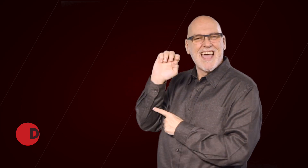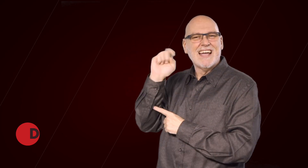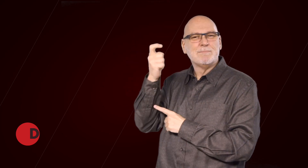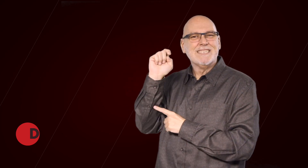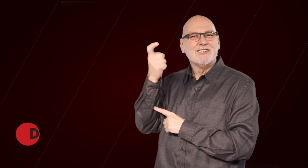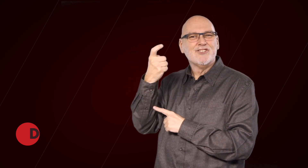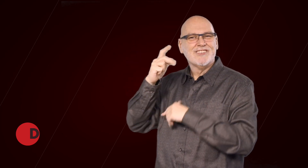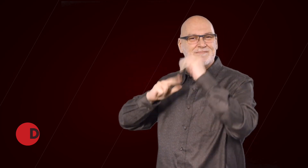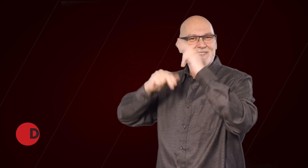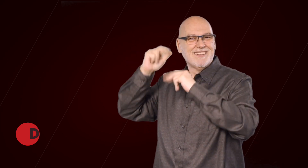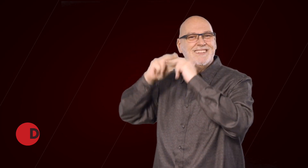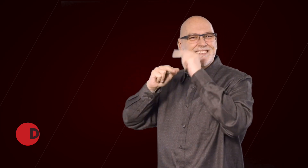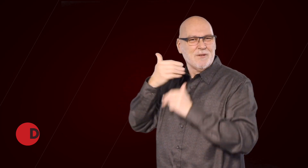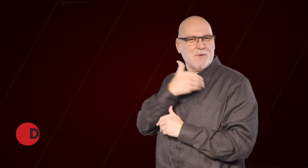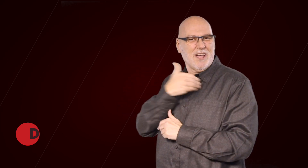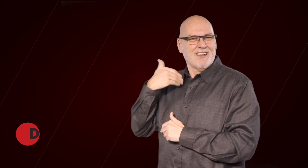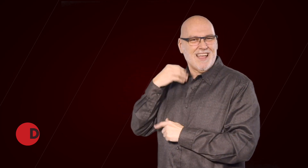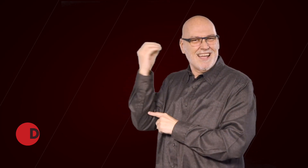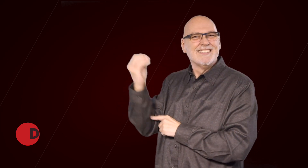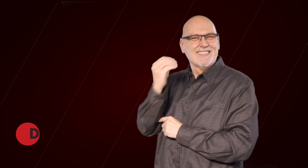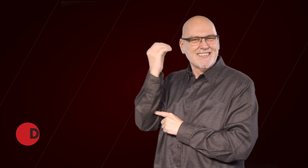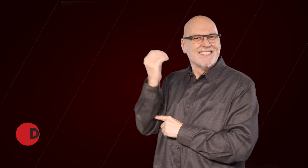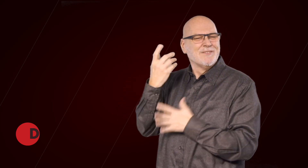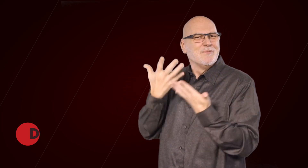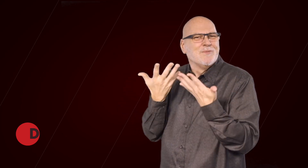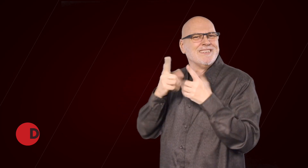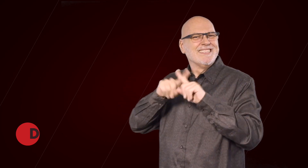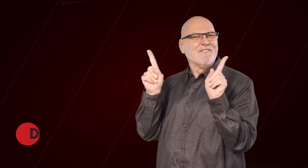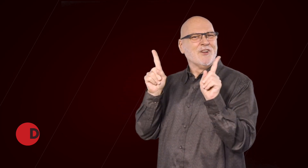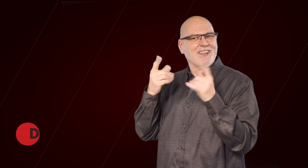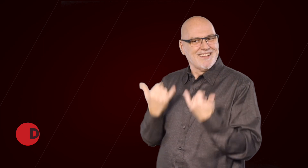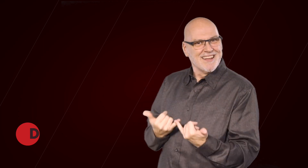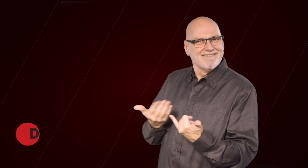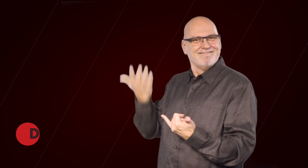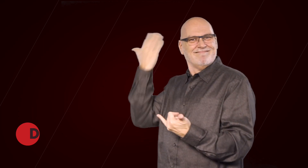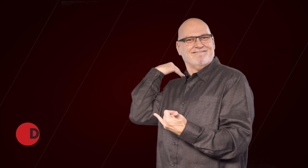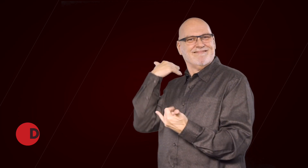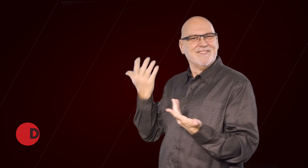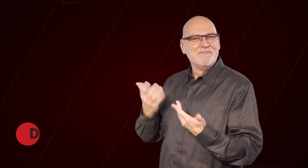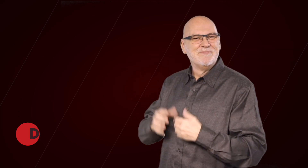was at the Exhibition Building in Toronto, Ontario?